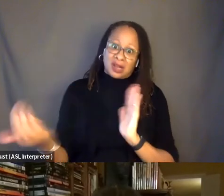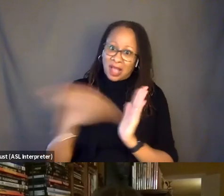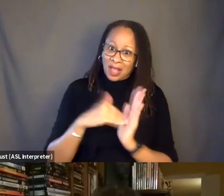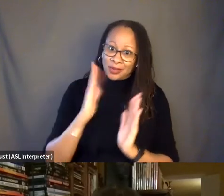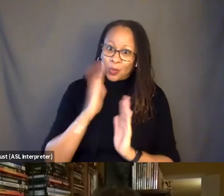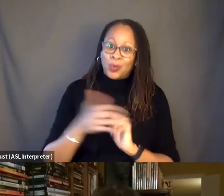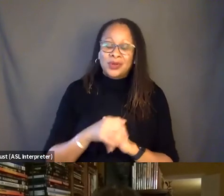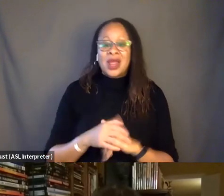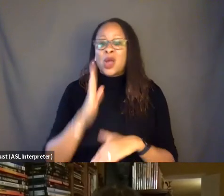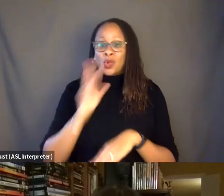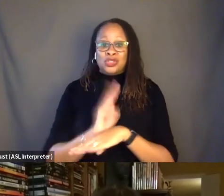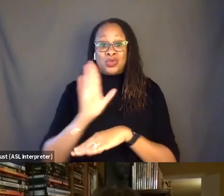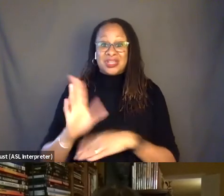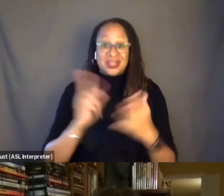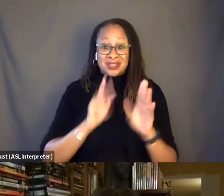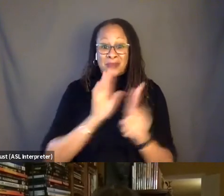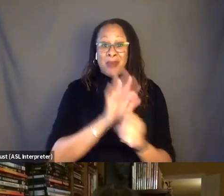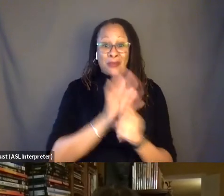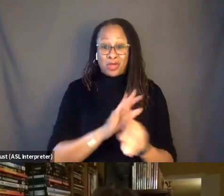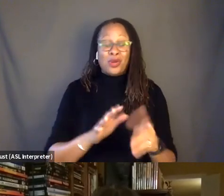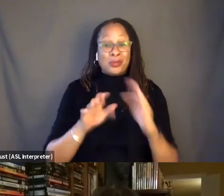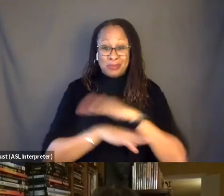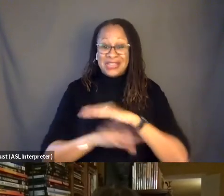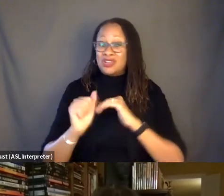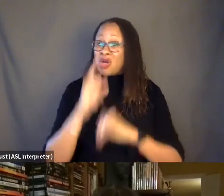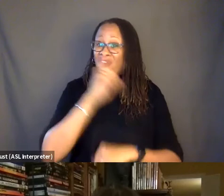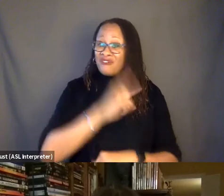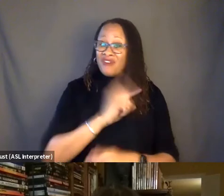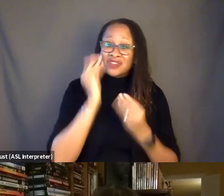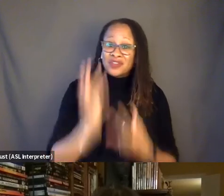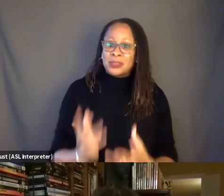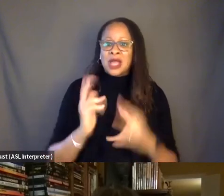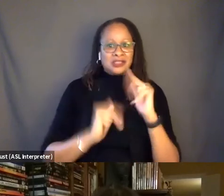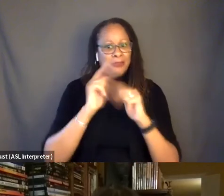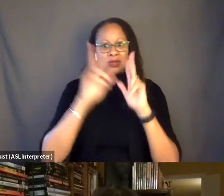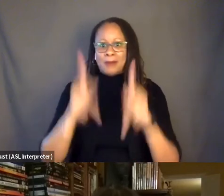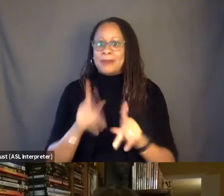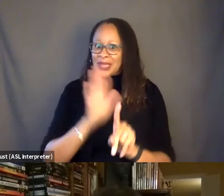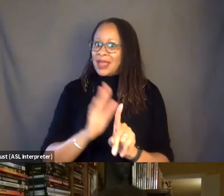He's gonna use his popular base and all of this false information to build himself back up again.